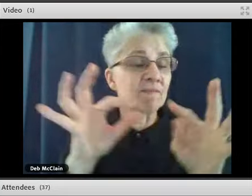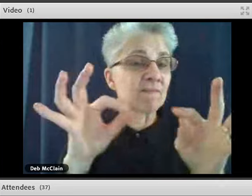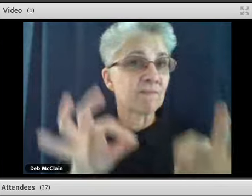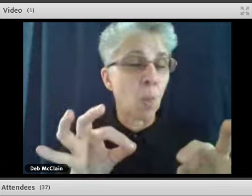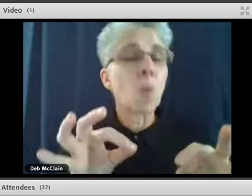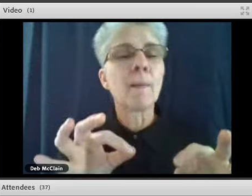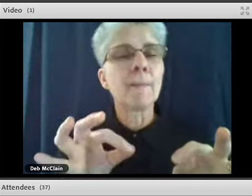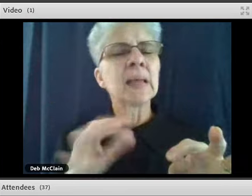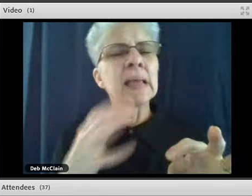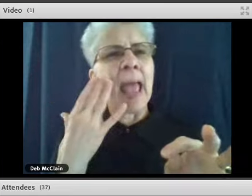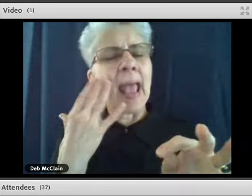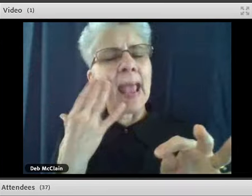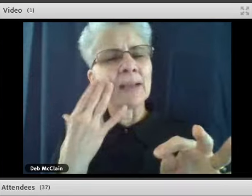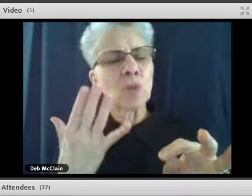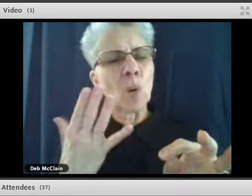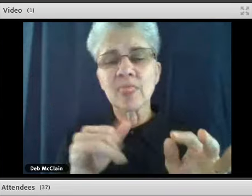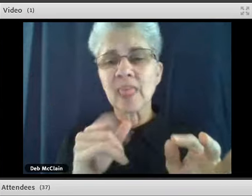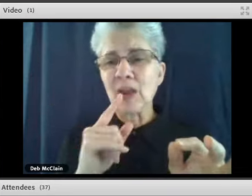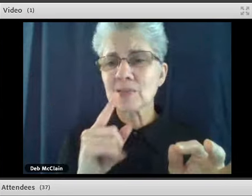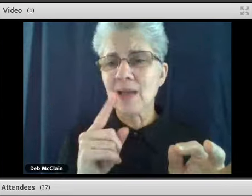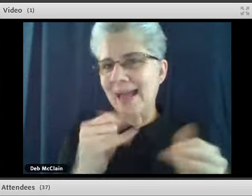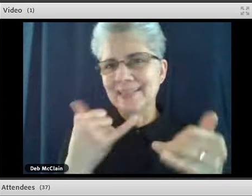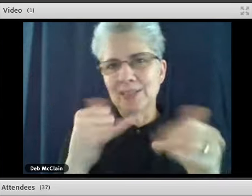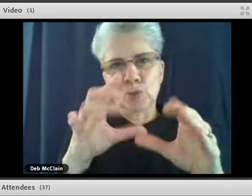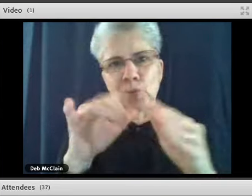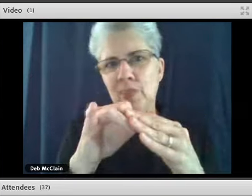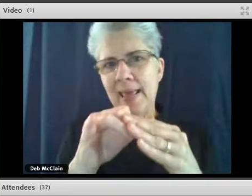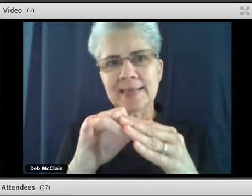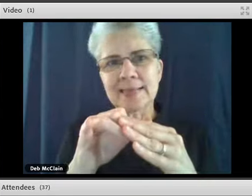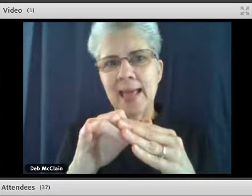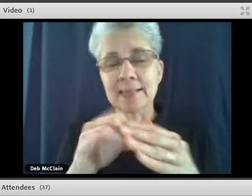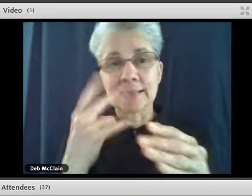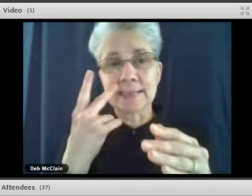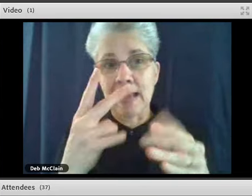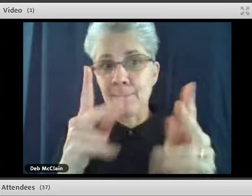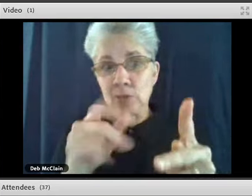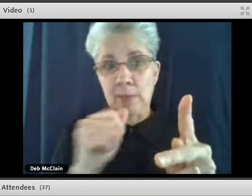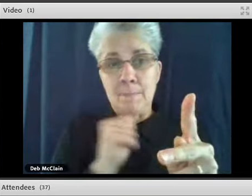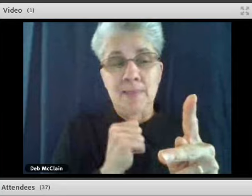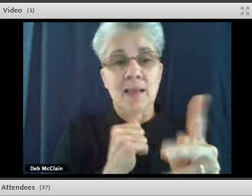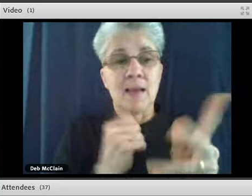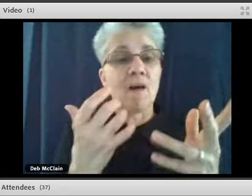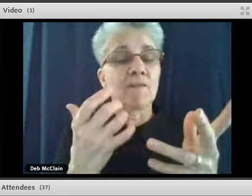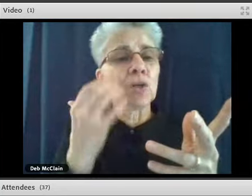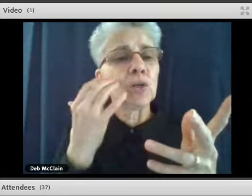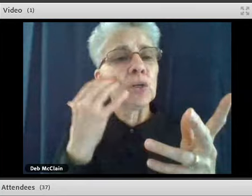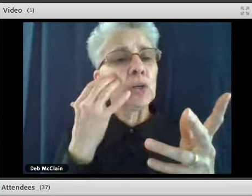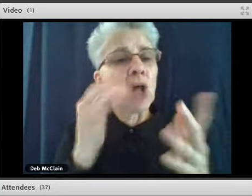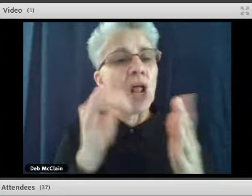So, if it's a form, you know, and there's -- and I still do this as a sighted person, you know --